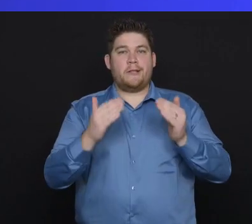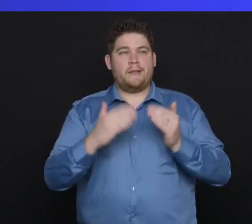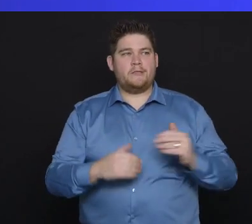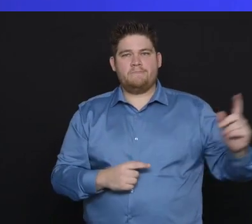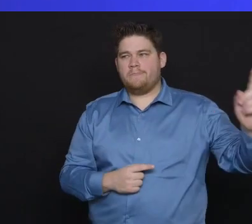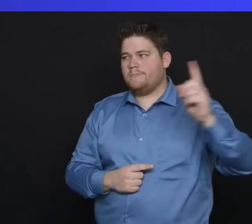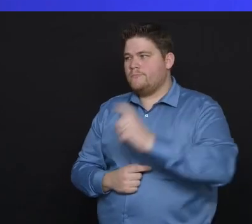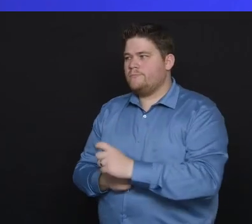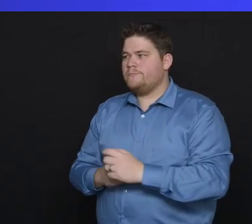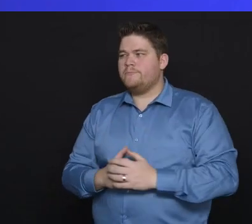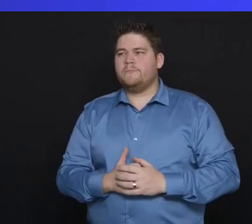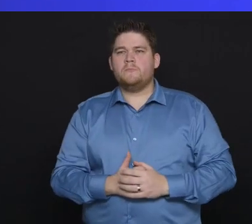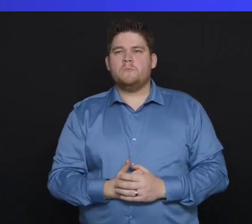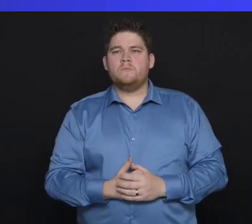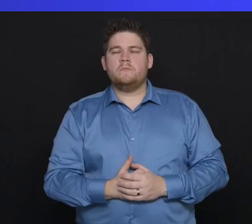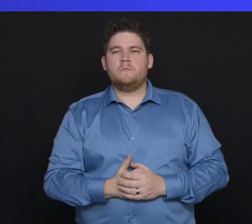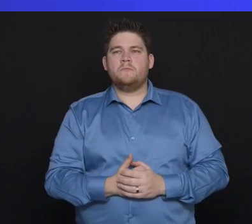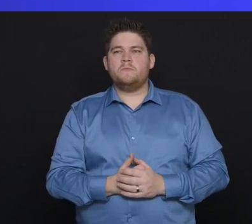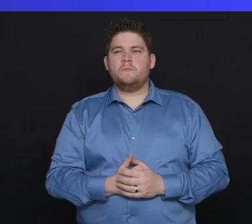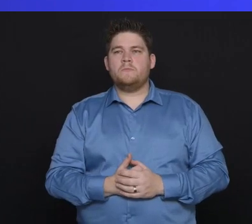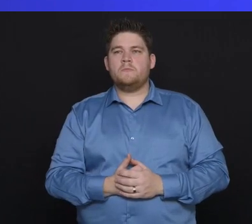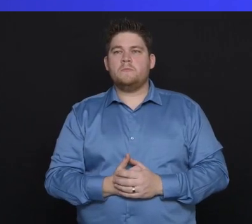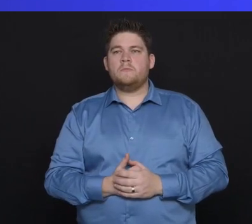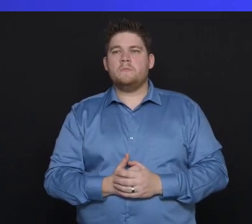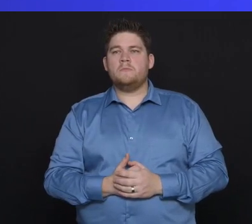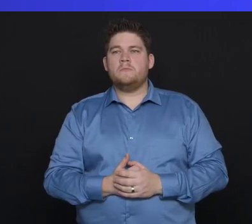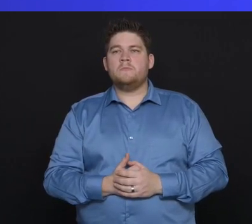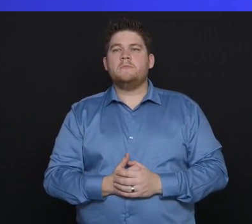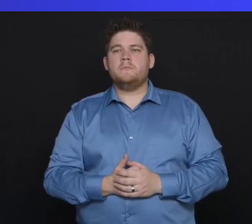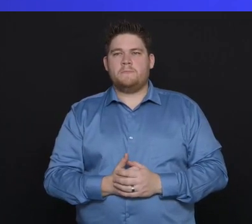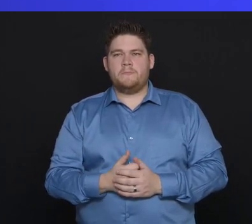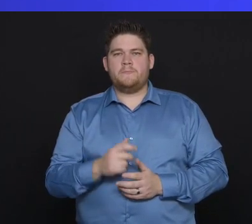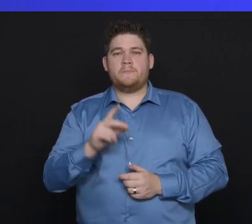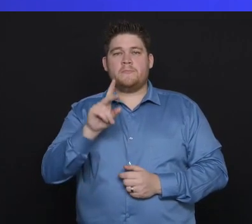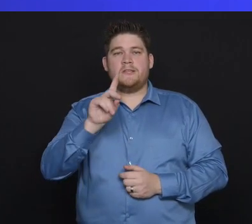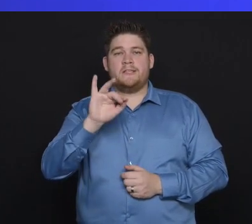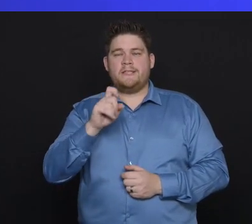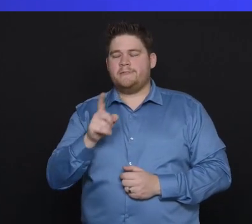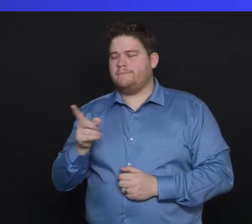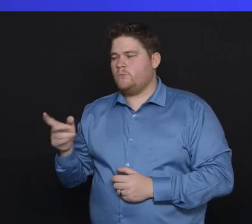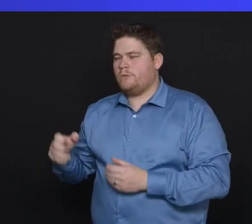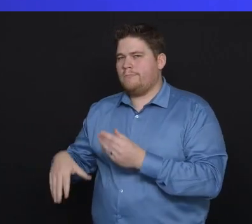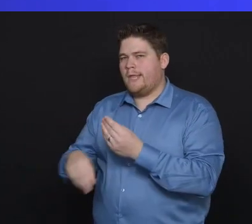a central focus for all of government right now. It's obviously for people to get more